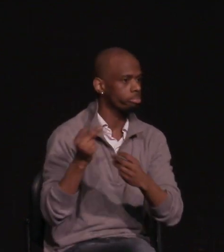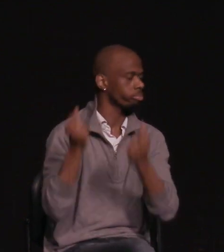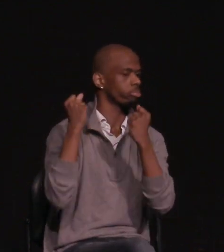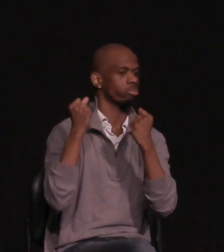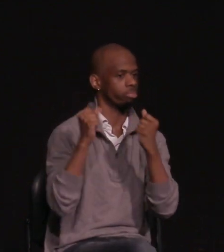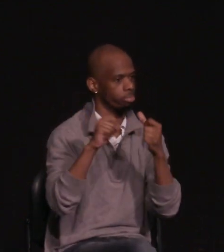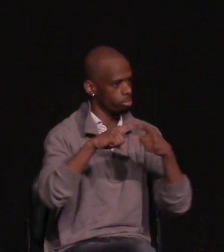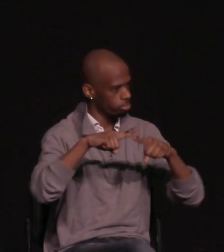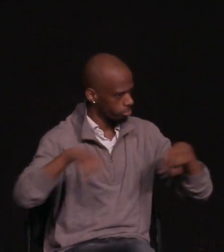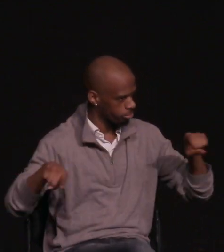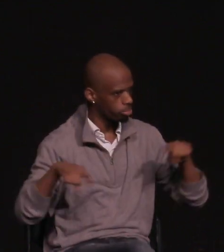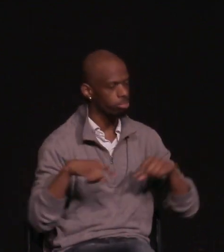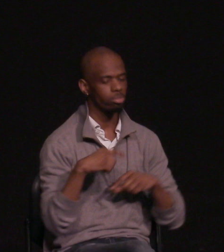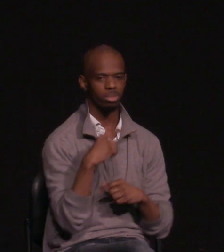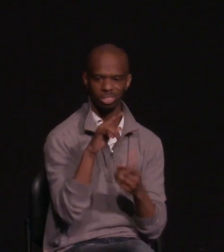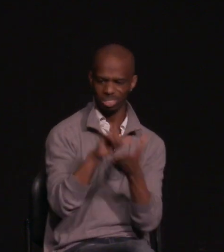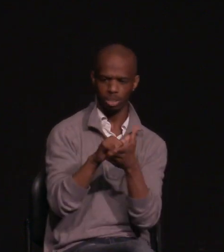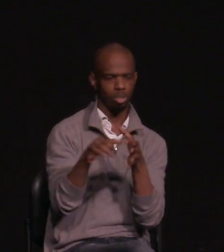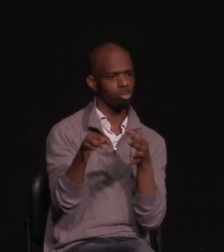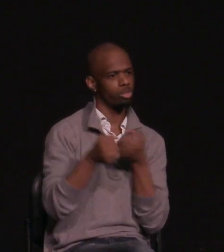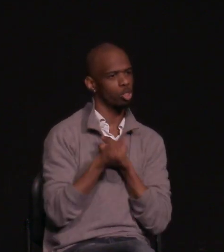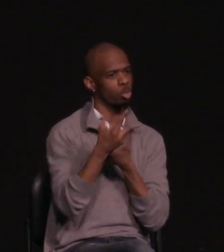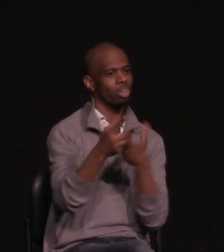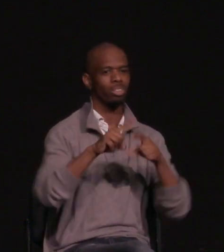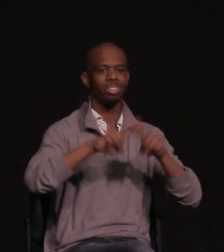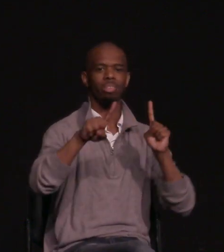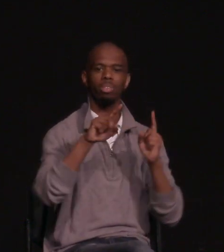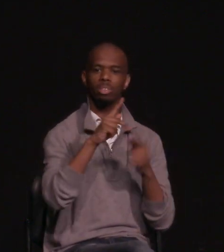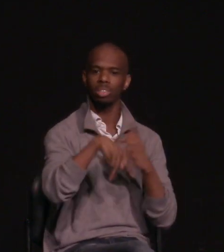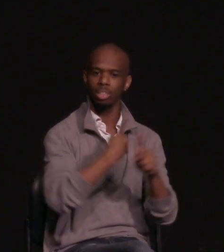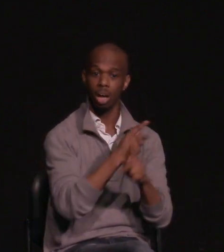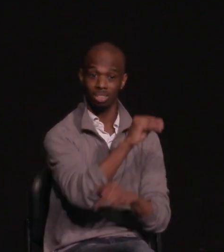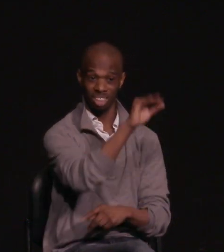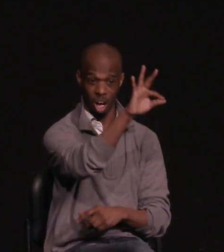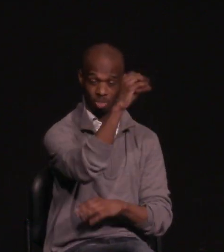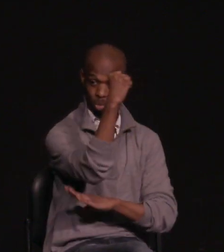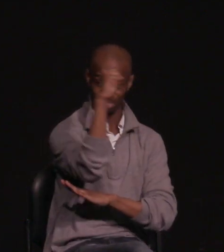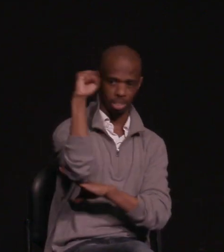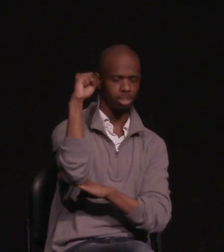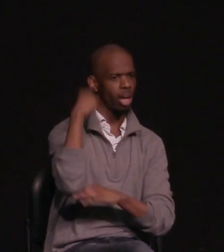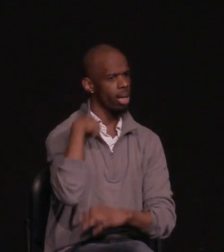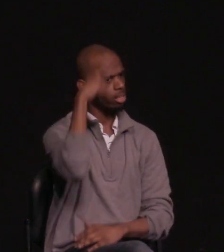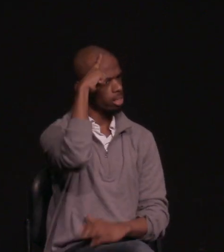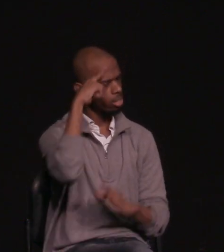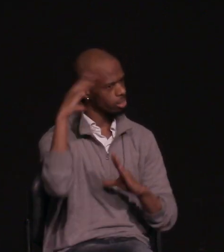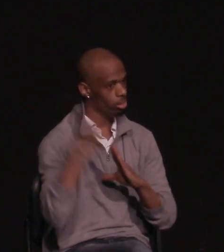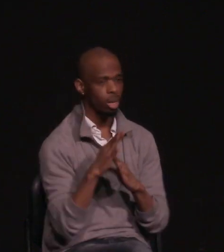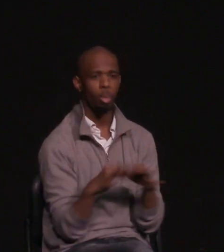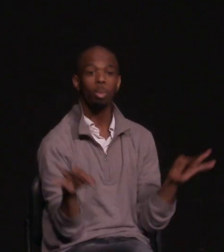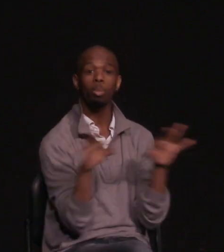resistance, I think it is equally important that we uplift and celebrate seemingly apolitical acts such as growing